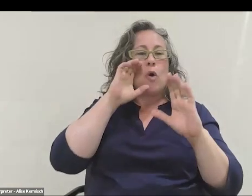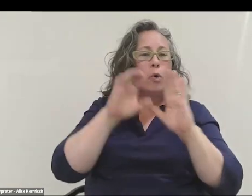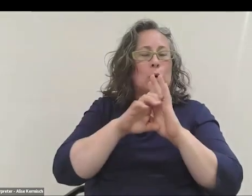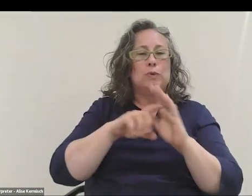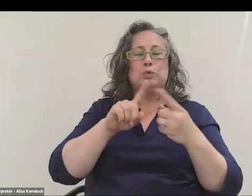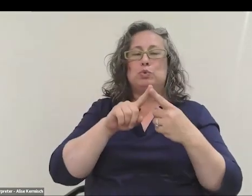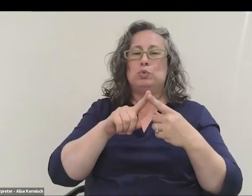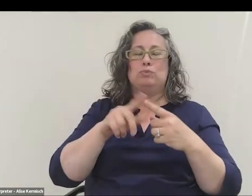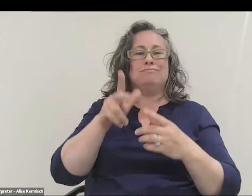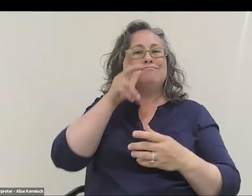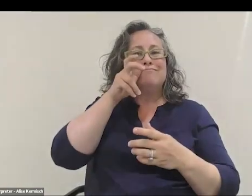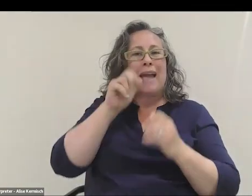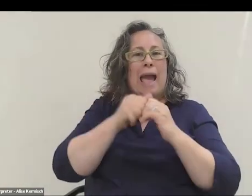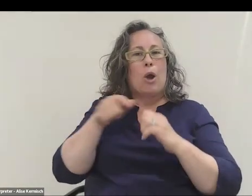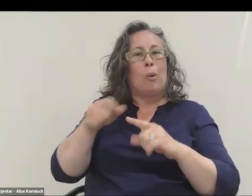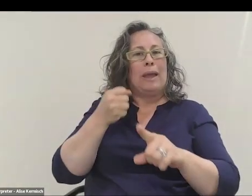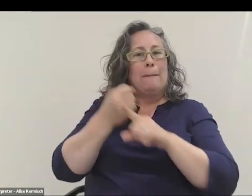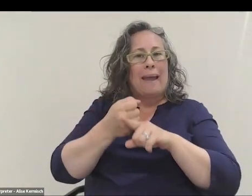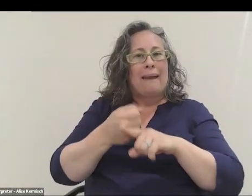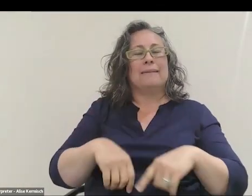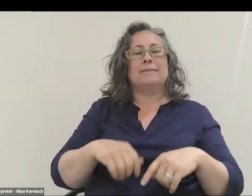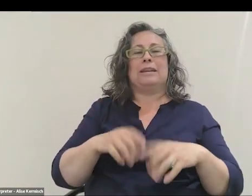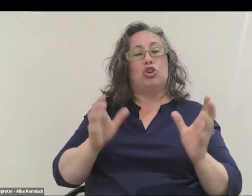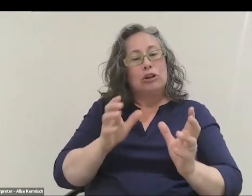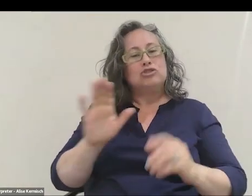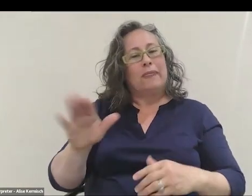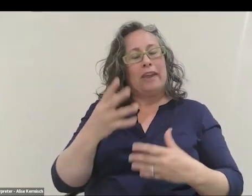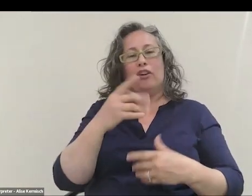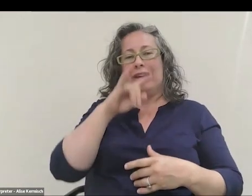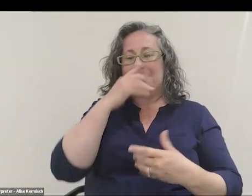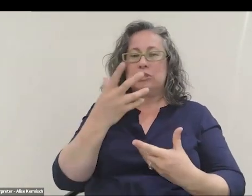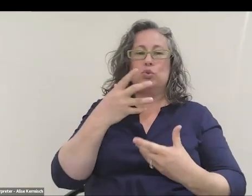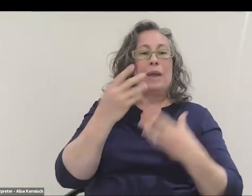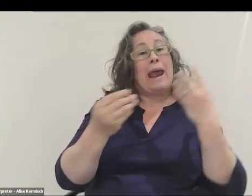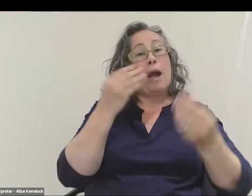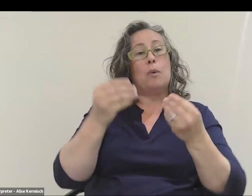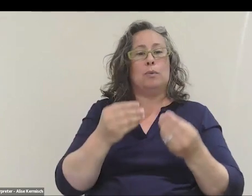and how it encouraged their kids to get out and engage with an eclipse.